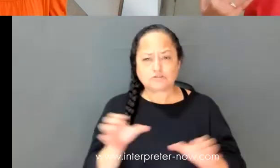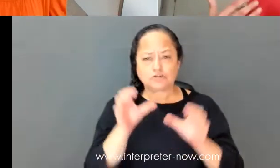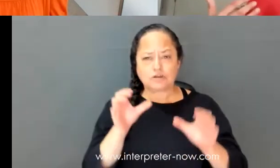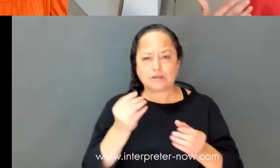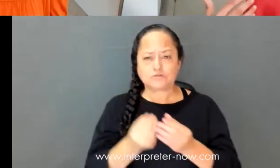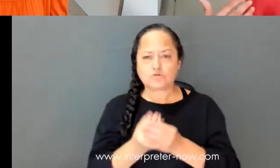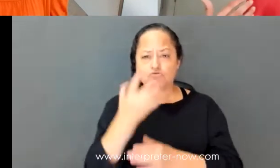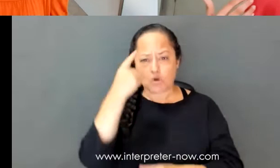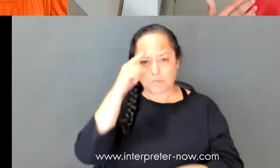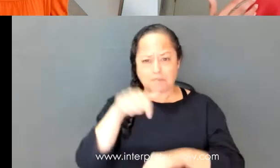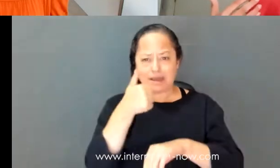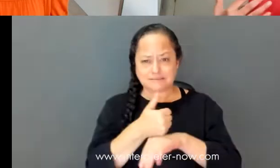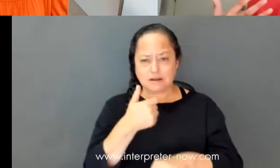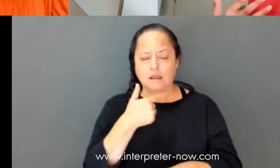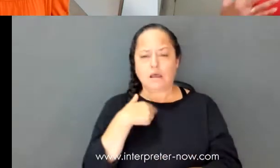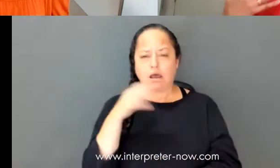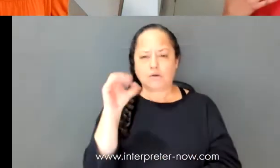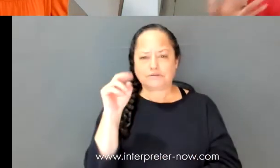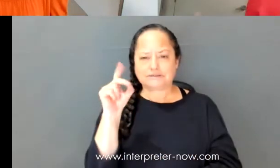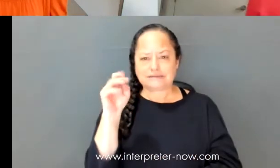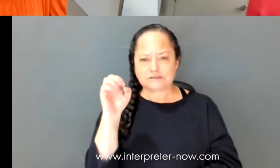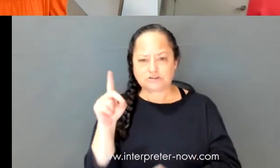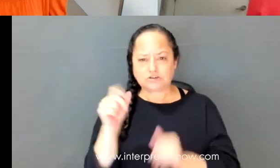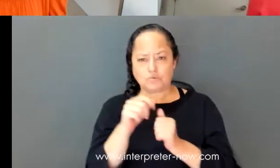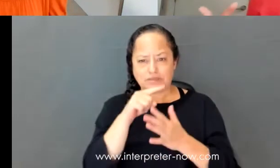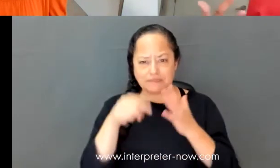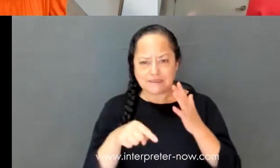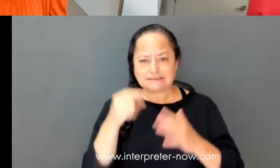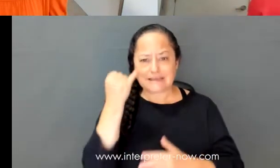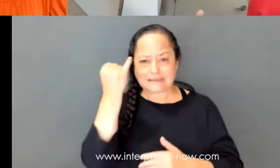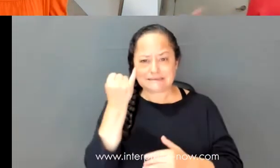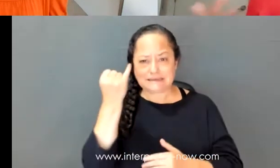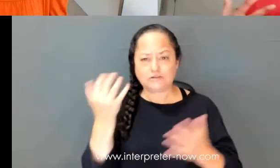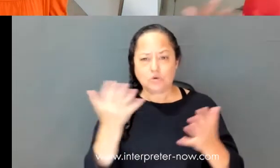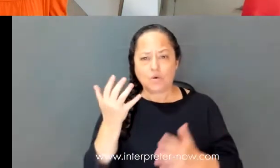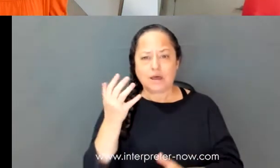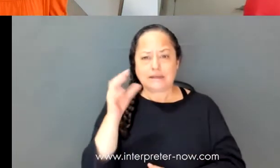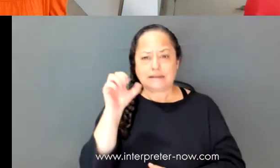conditioned with these ideas as well about what do cis boys and girls, what do they wear,